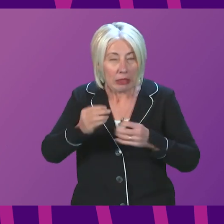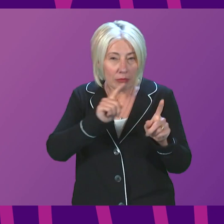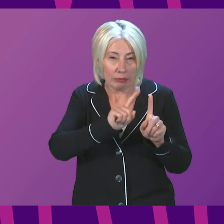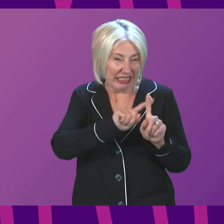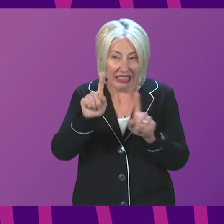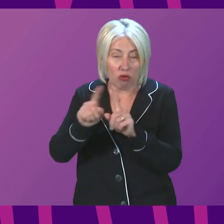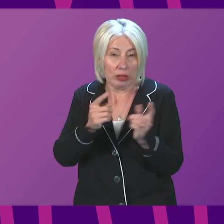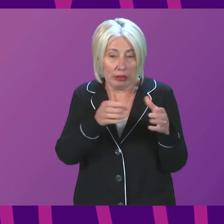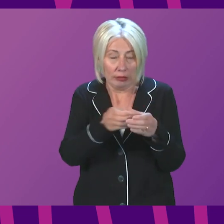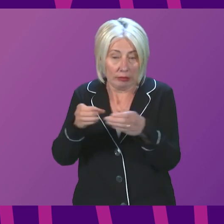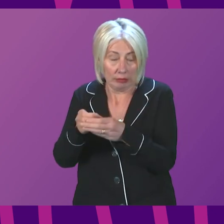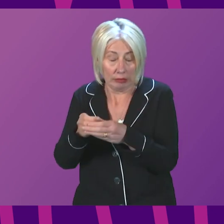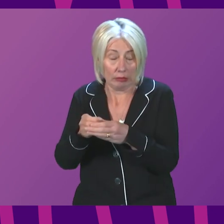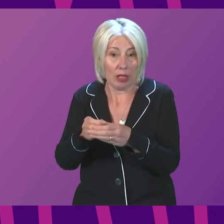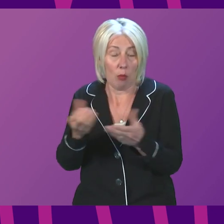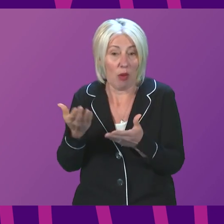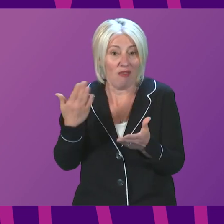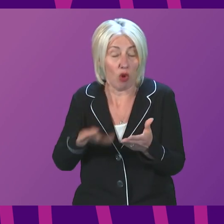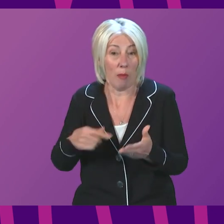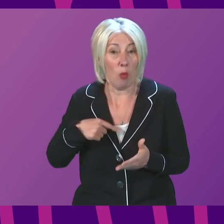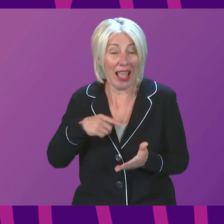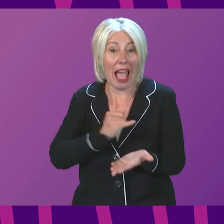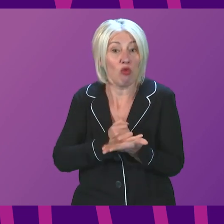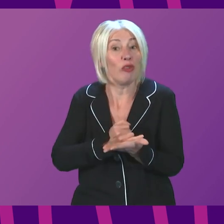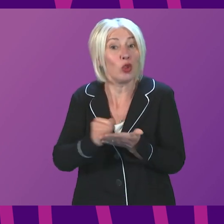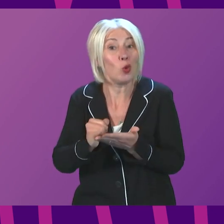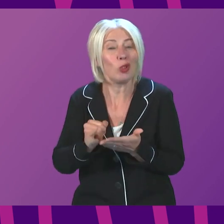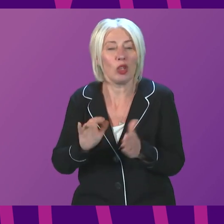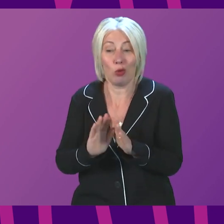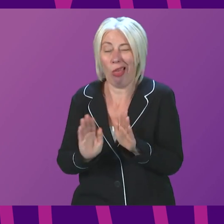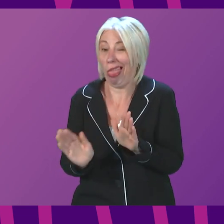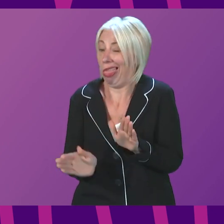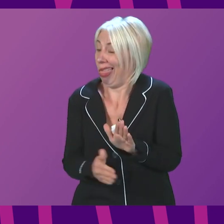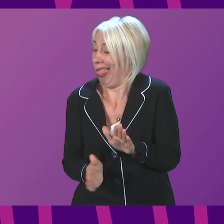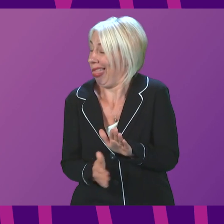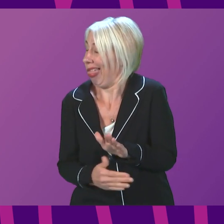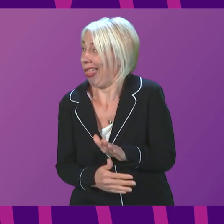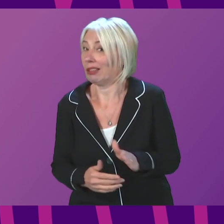I would argue that that came about because I refused to brush certain things under the carpet.